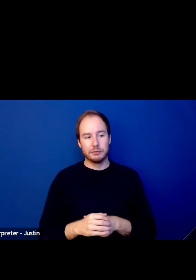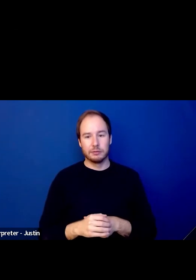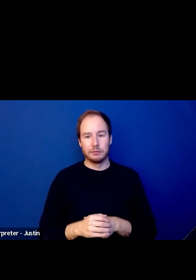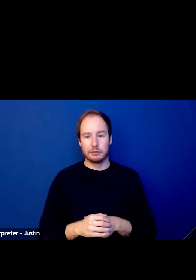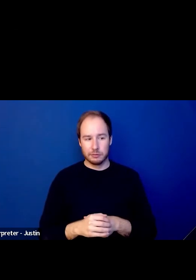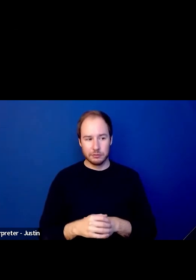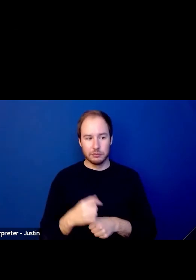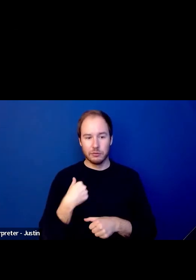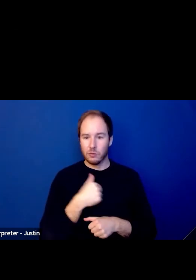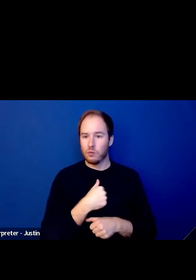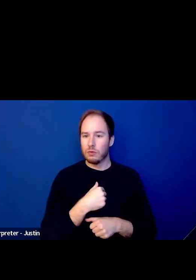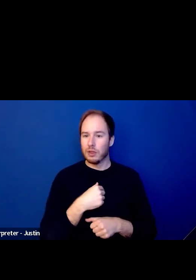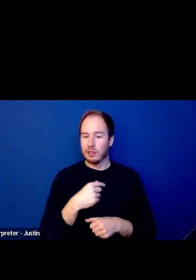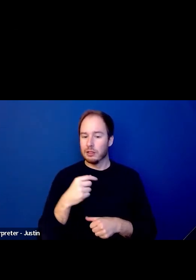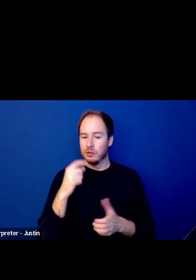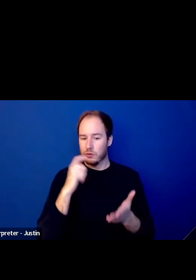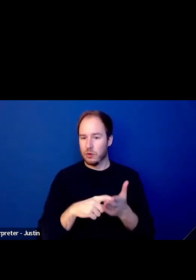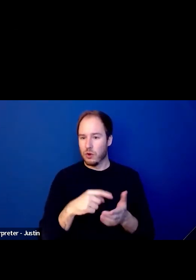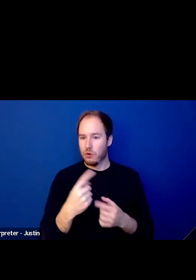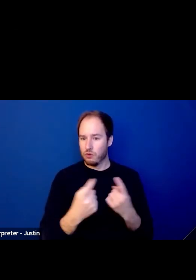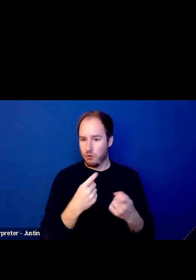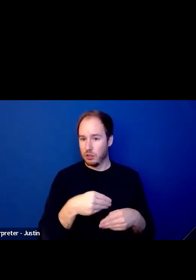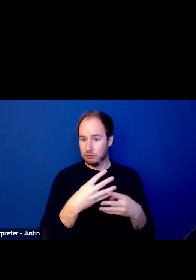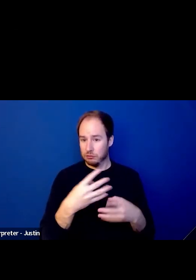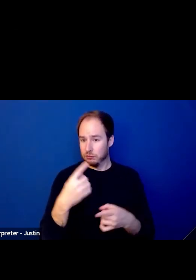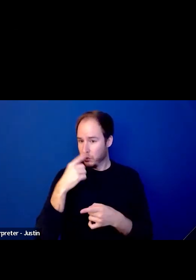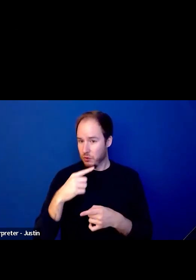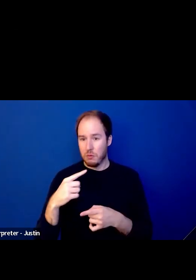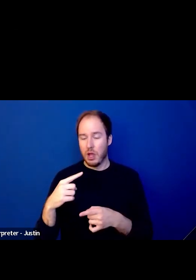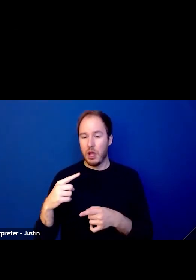So we have some questions, Shelby, if you have answers,